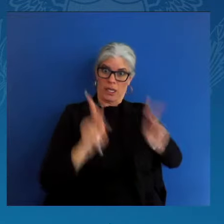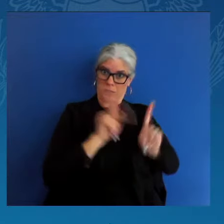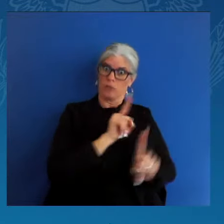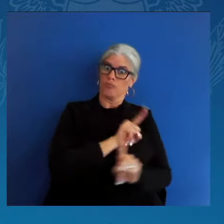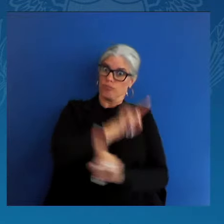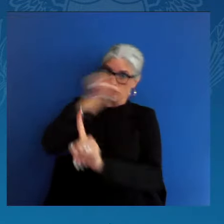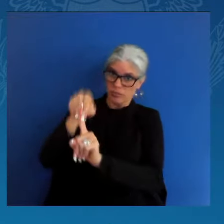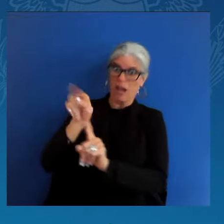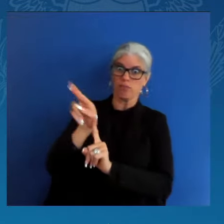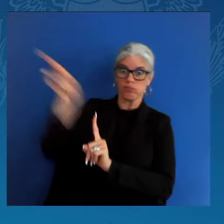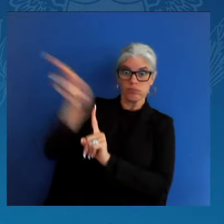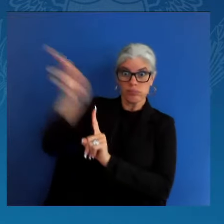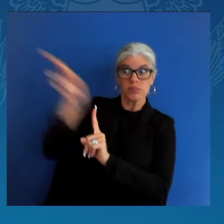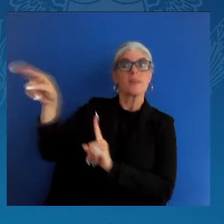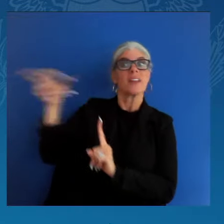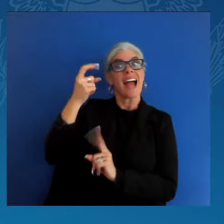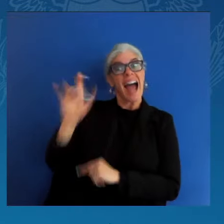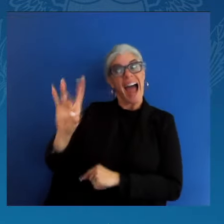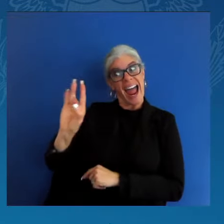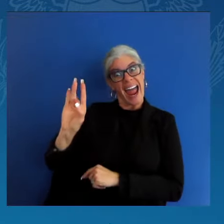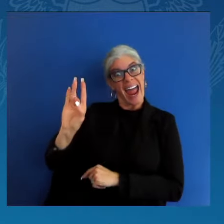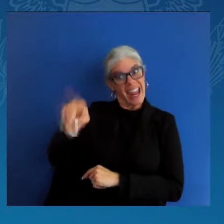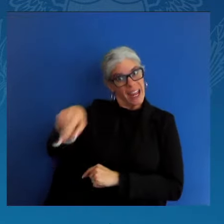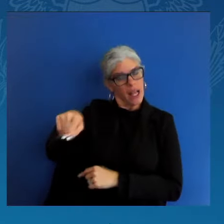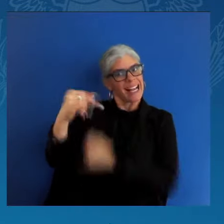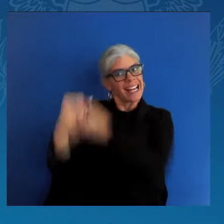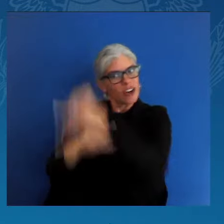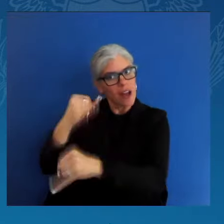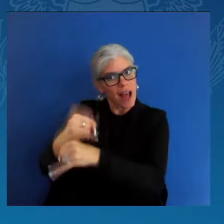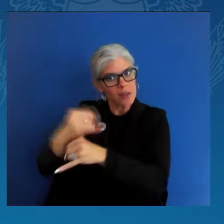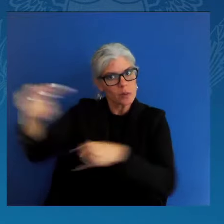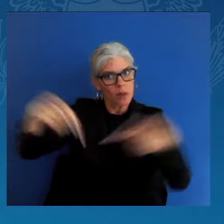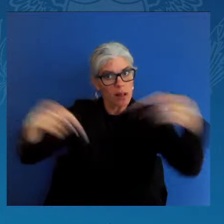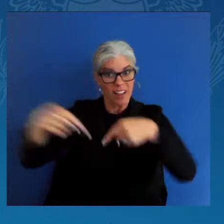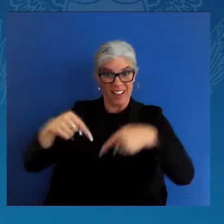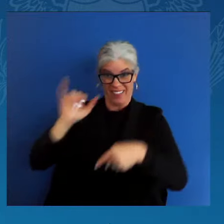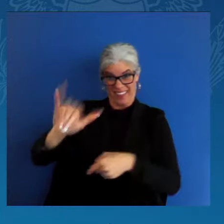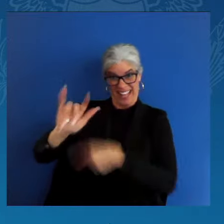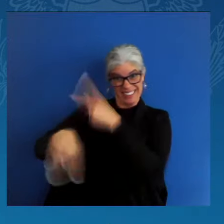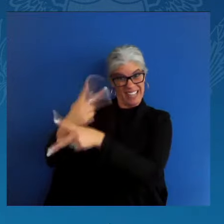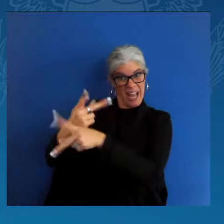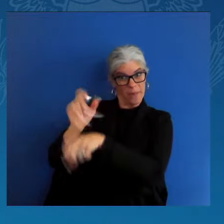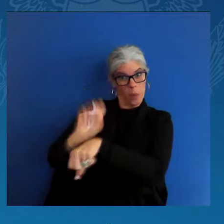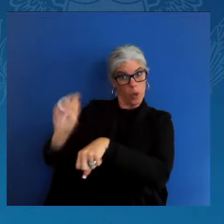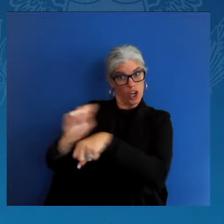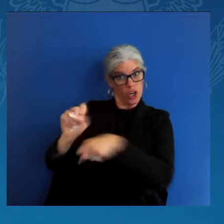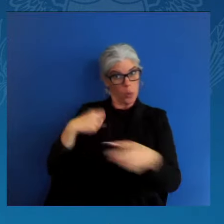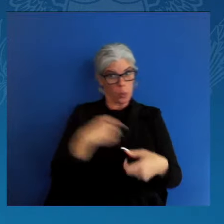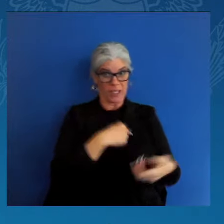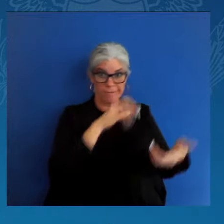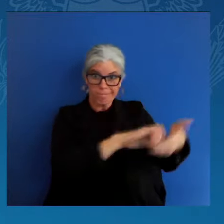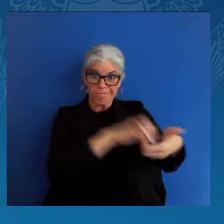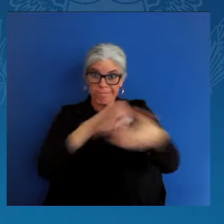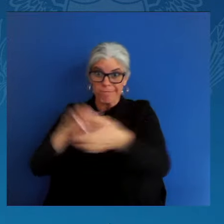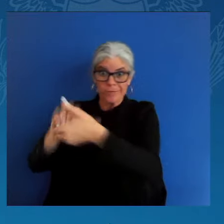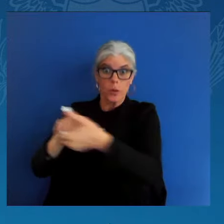across the government in collaboration with the National Space Council. It will ensure the Department of Transportation, along with the Department of Commerce,